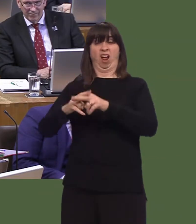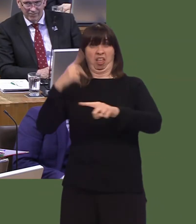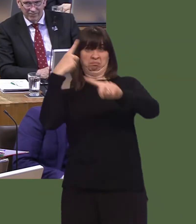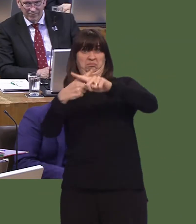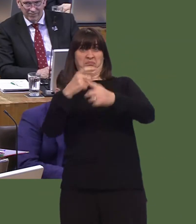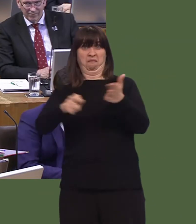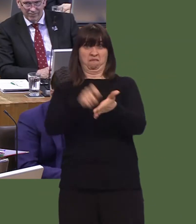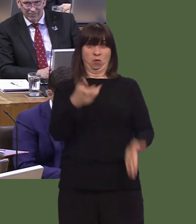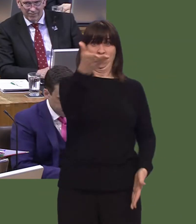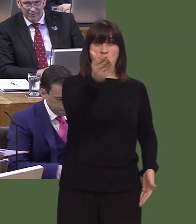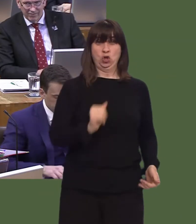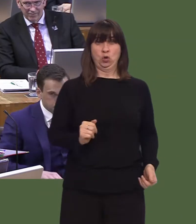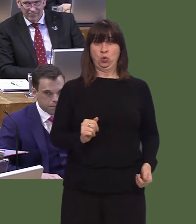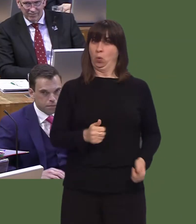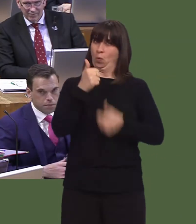his party, but he's done an excellent job so far.